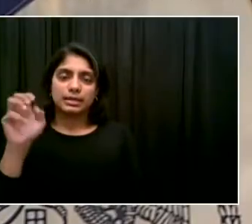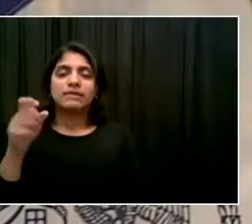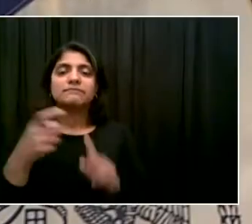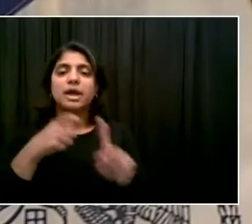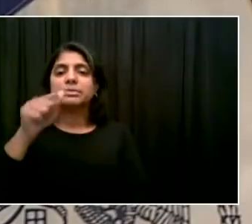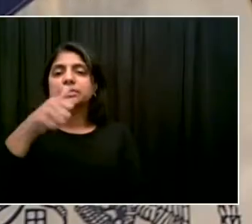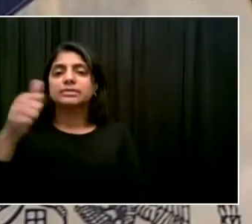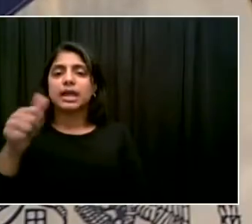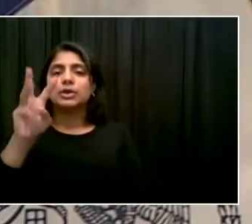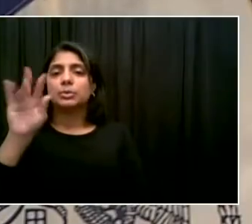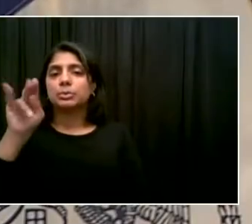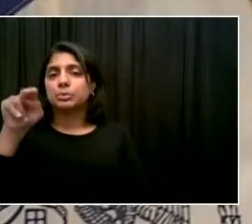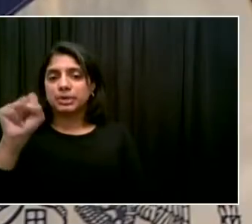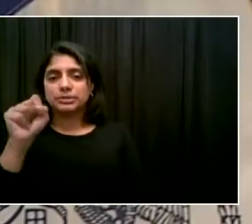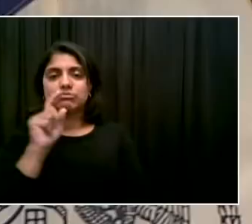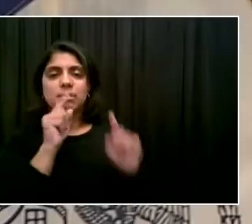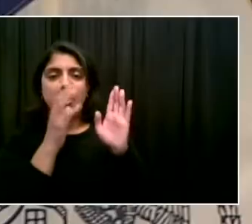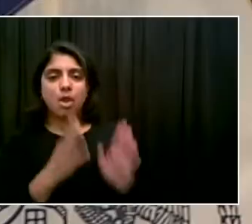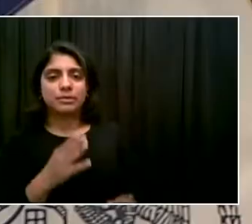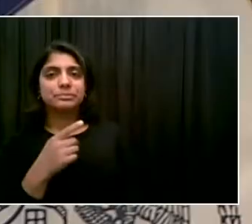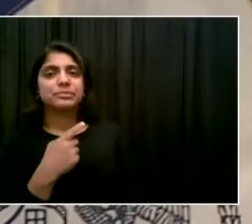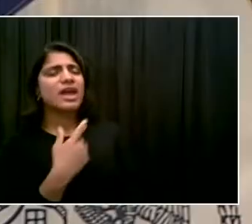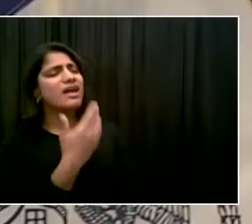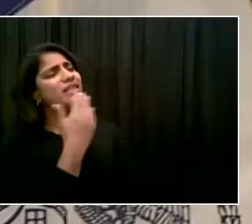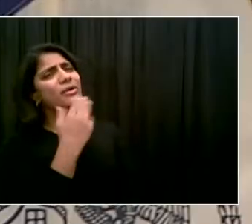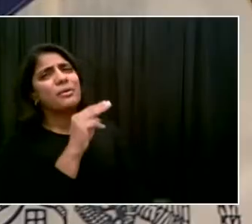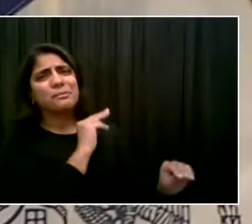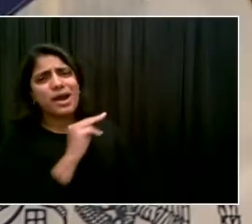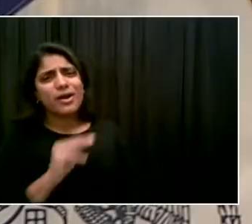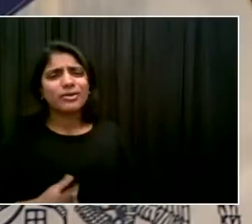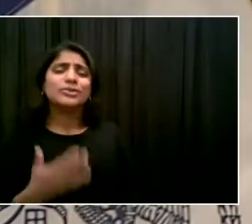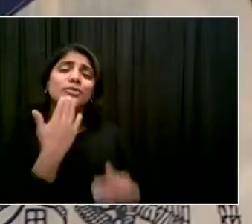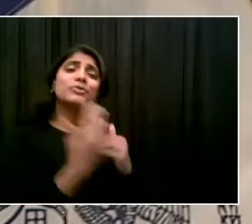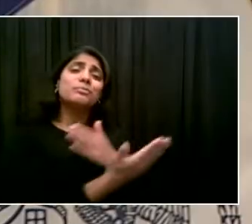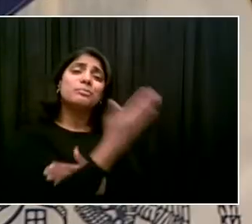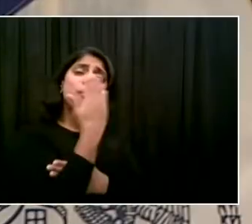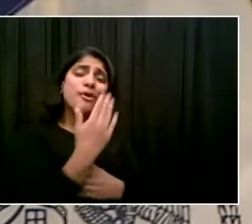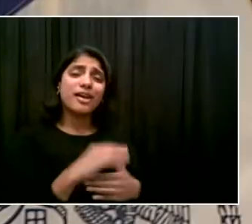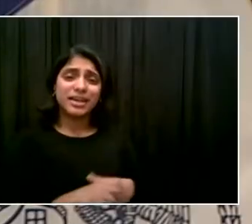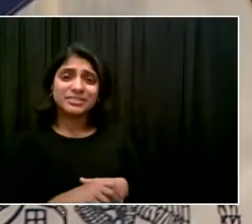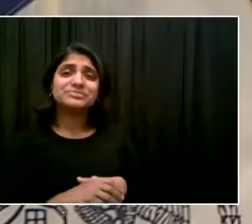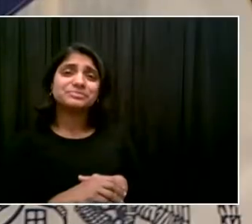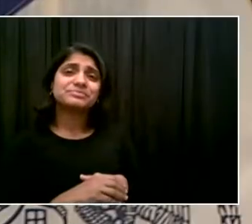1010WINS.